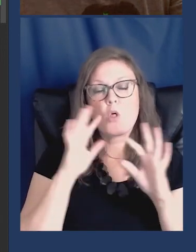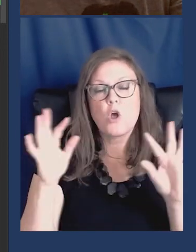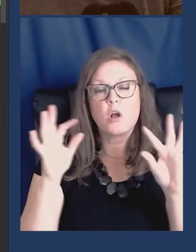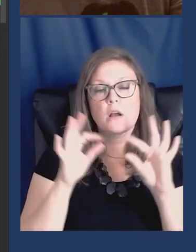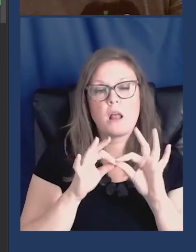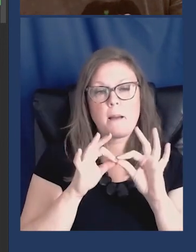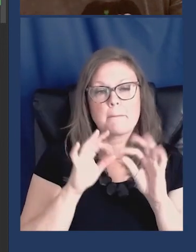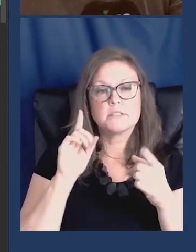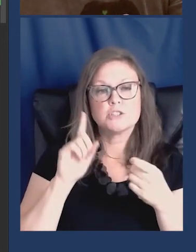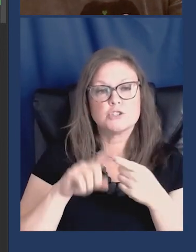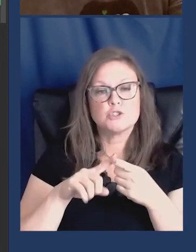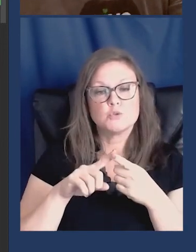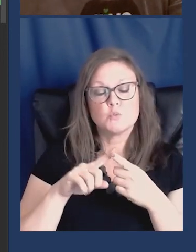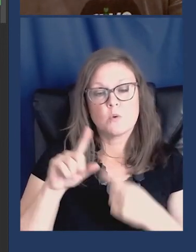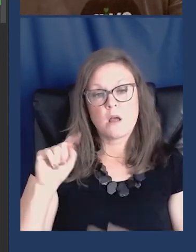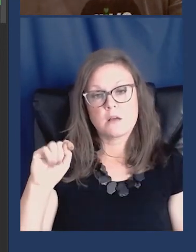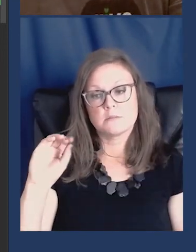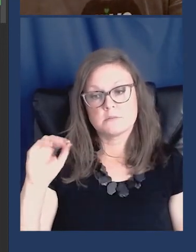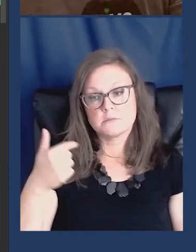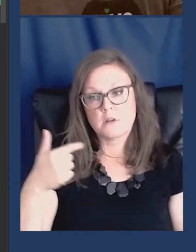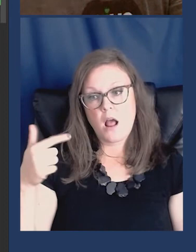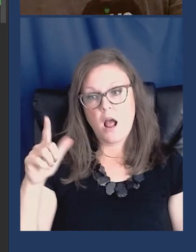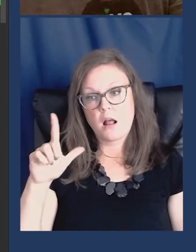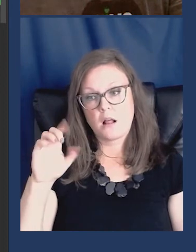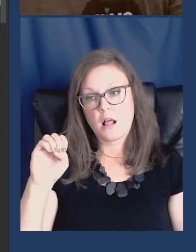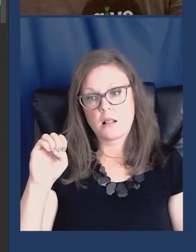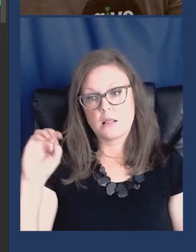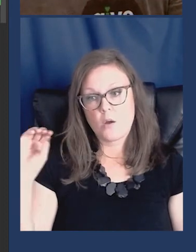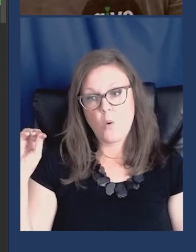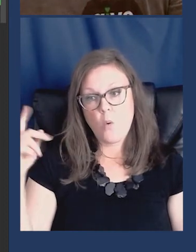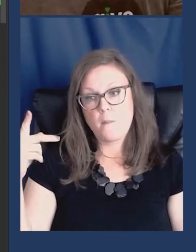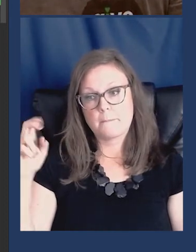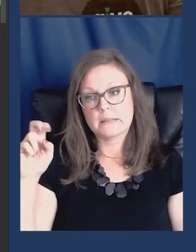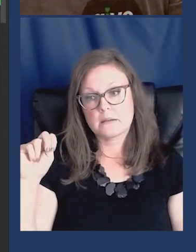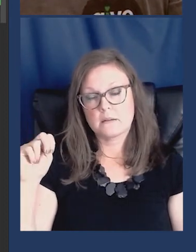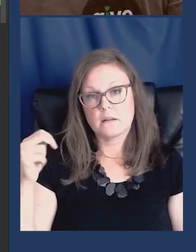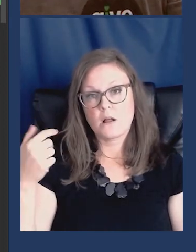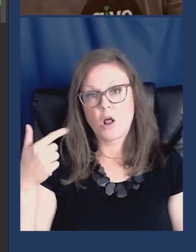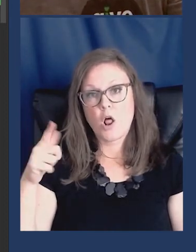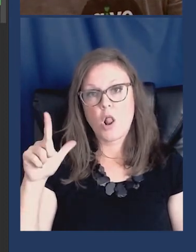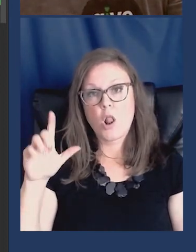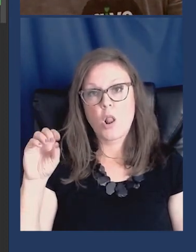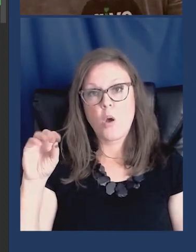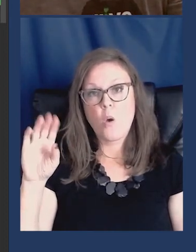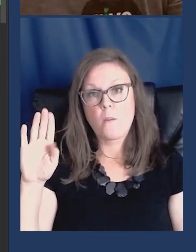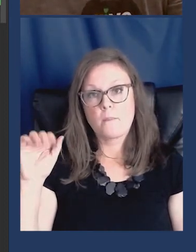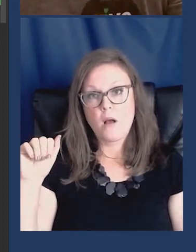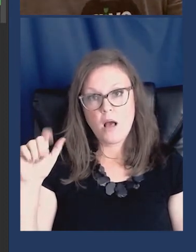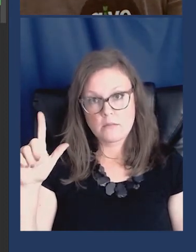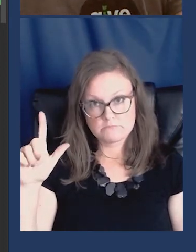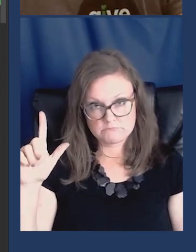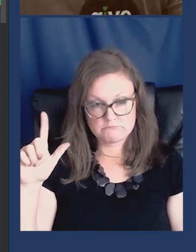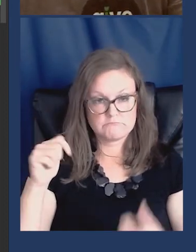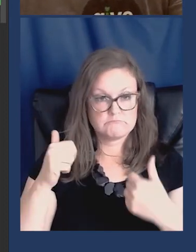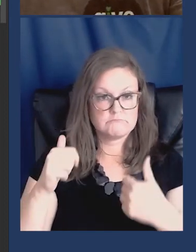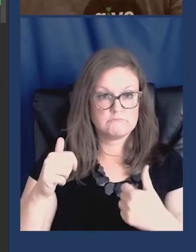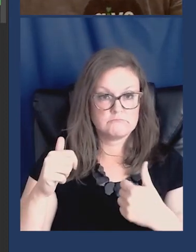toggle Open Global. All right. Let's save that all.